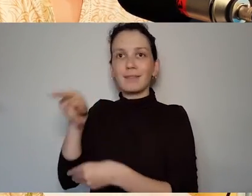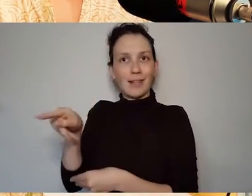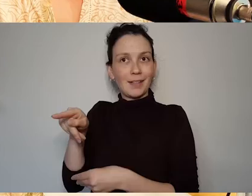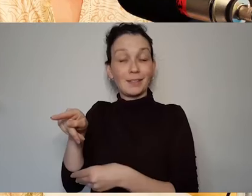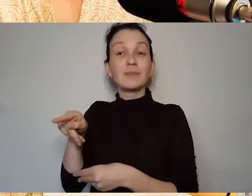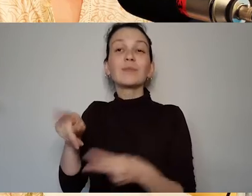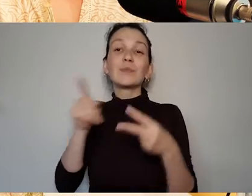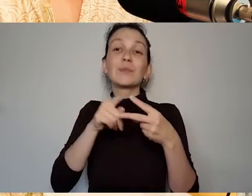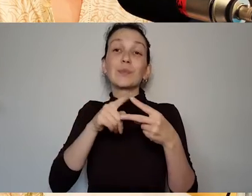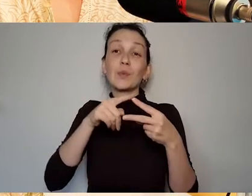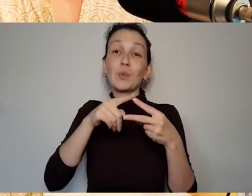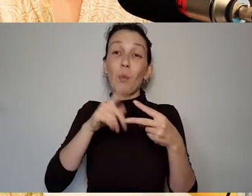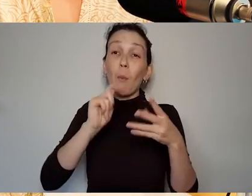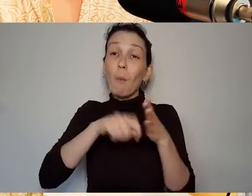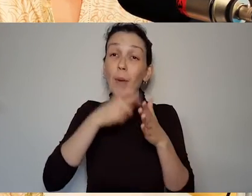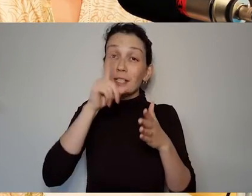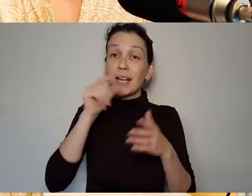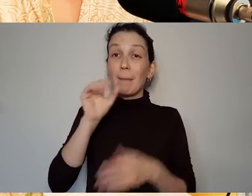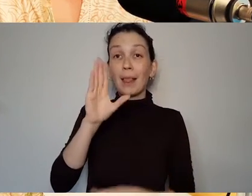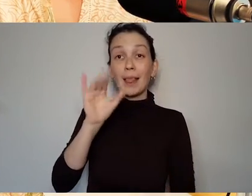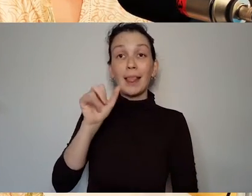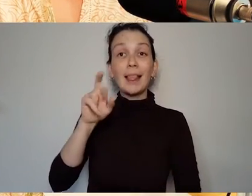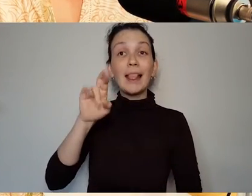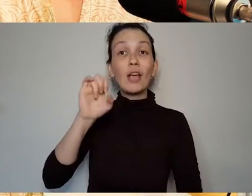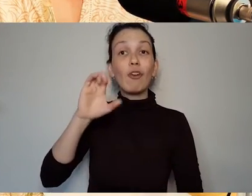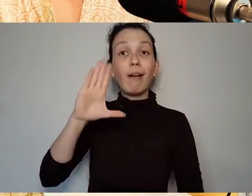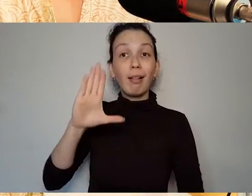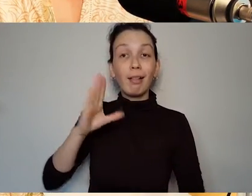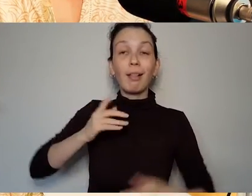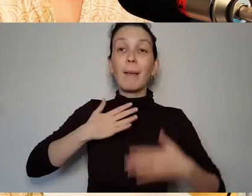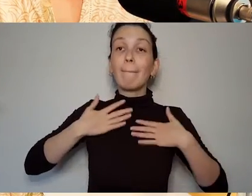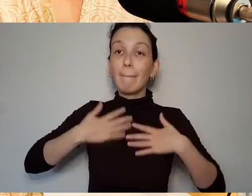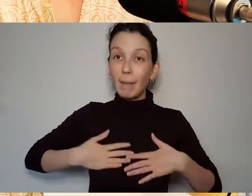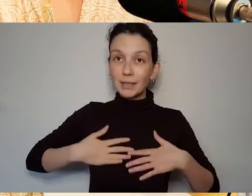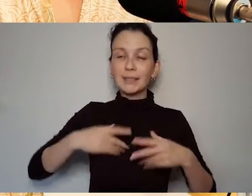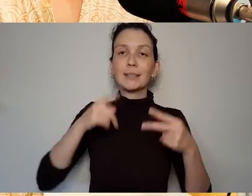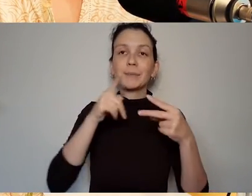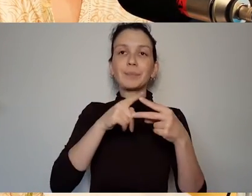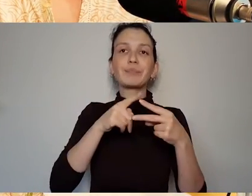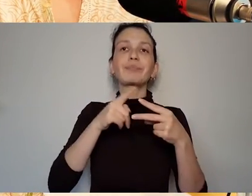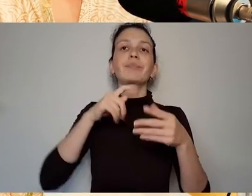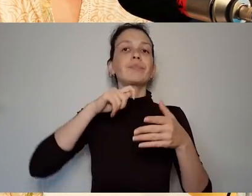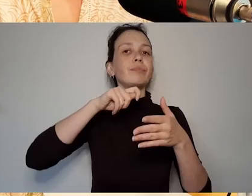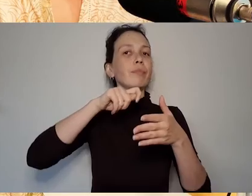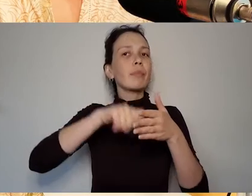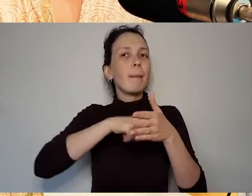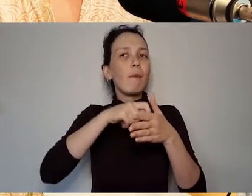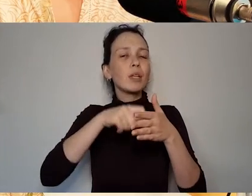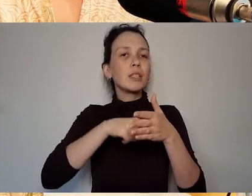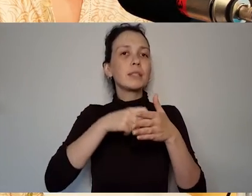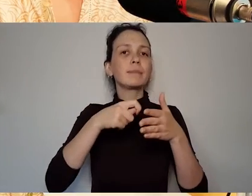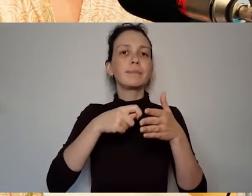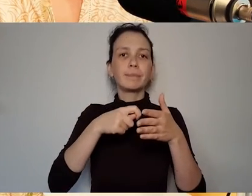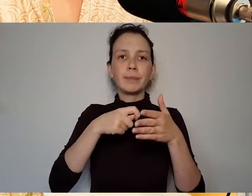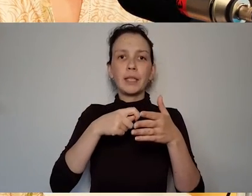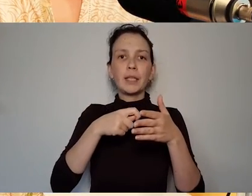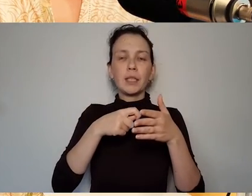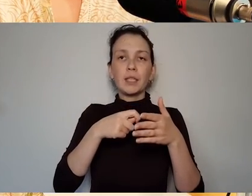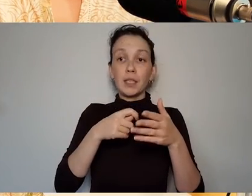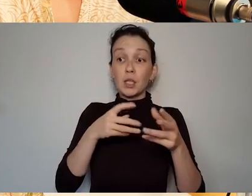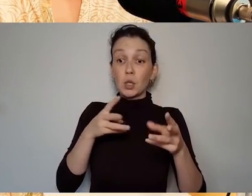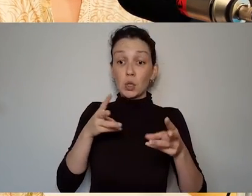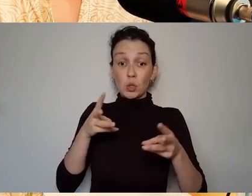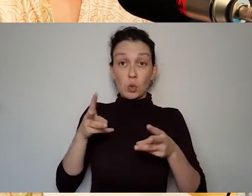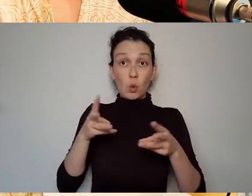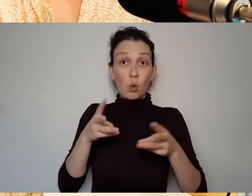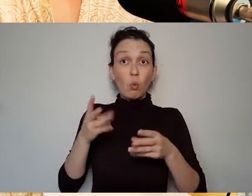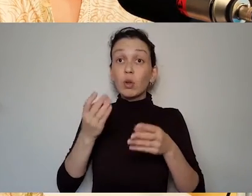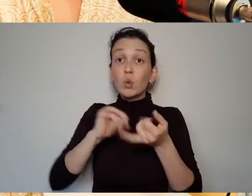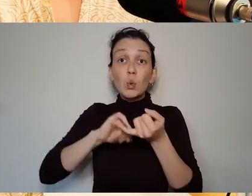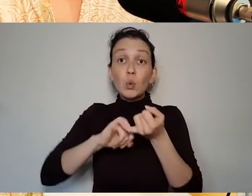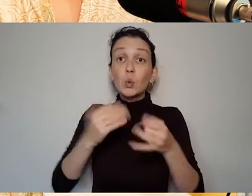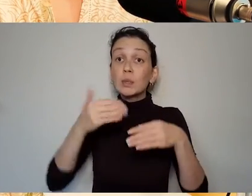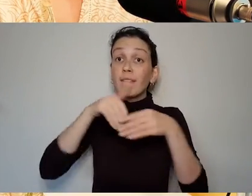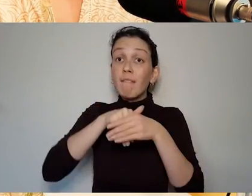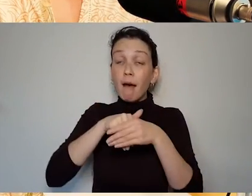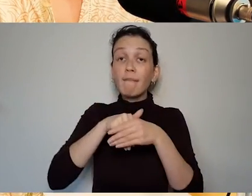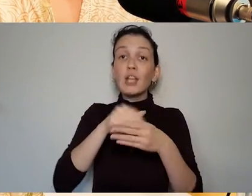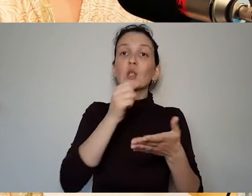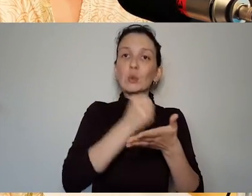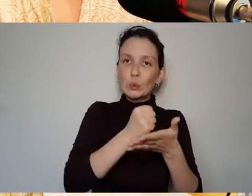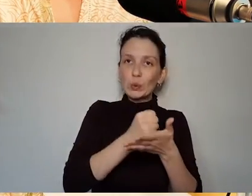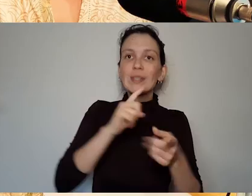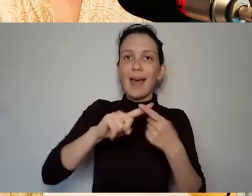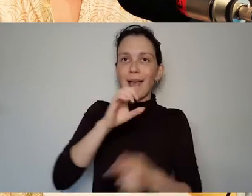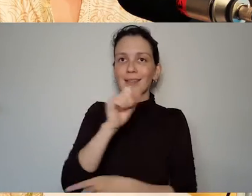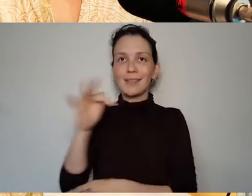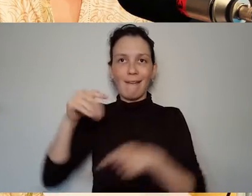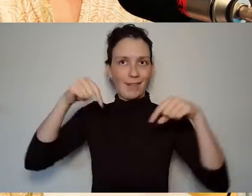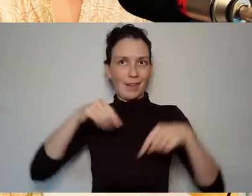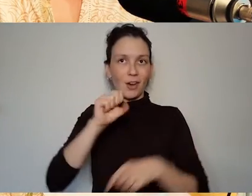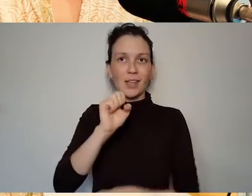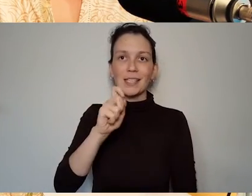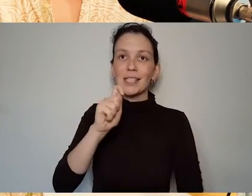Lyrical Bodies and it is a project that works with students and staff within SETU to work with